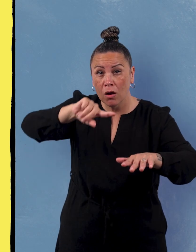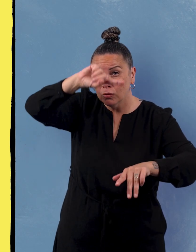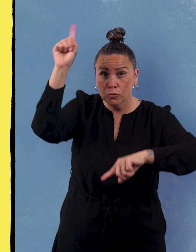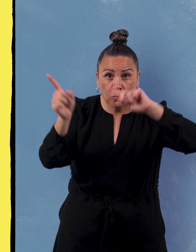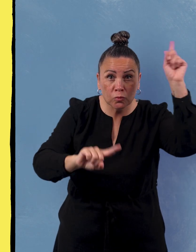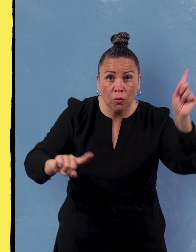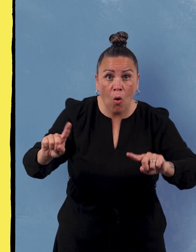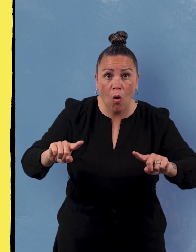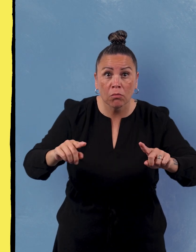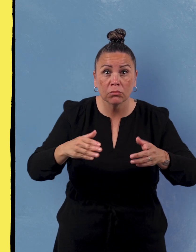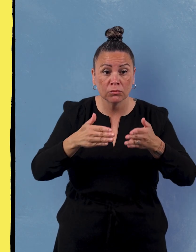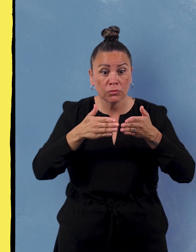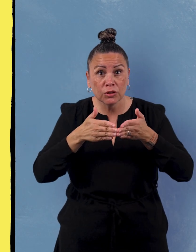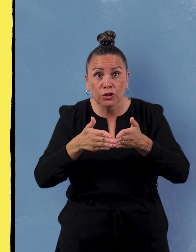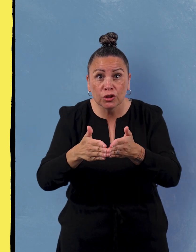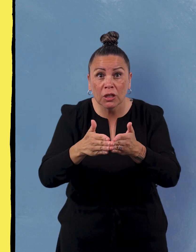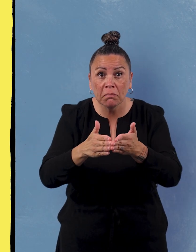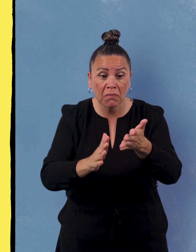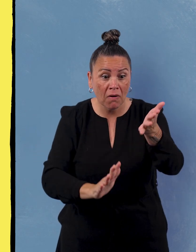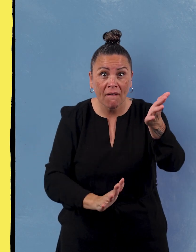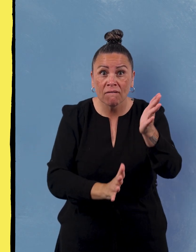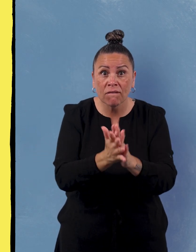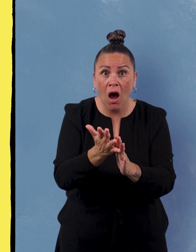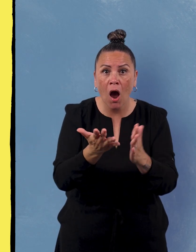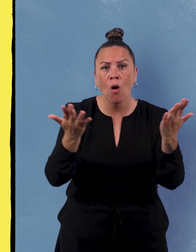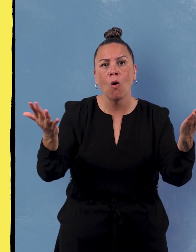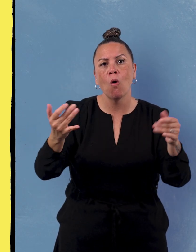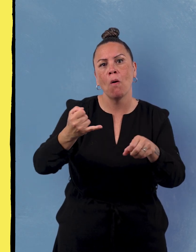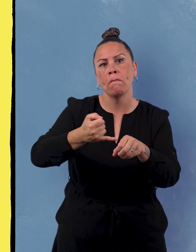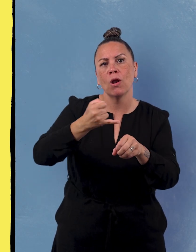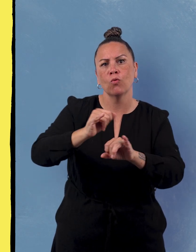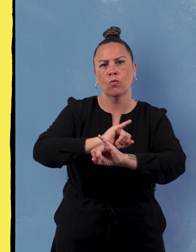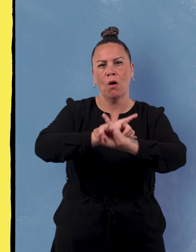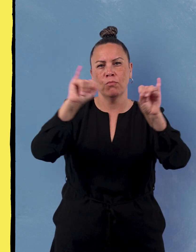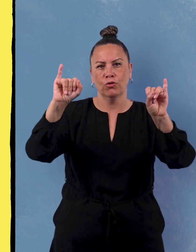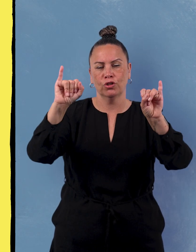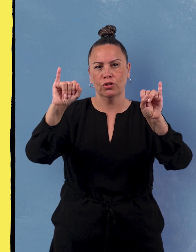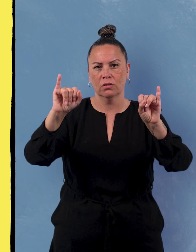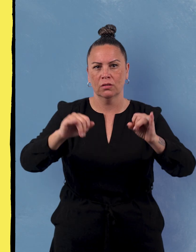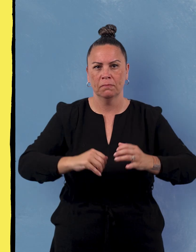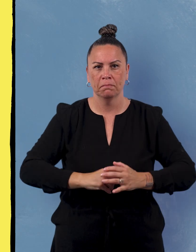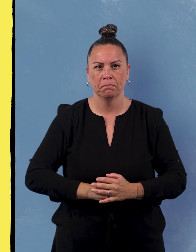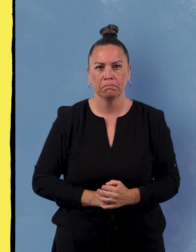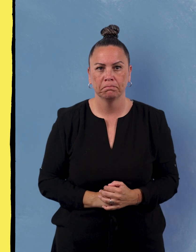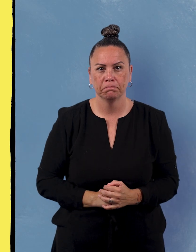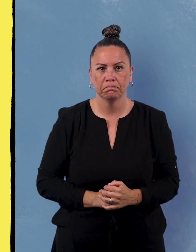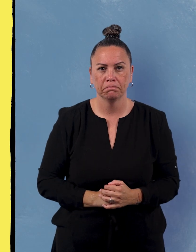during events such as storms, ship fires or medical emergencies.